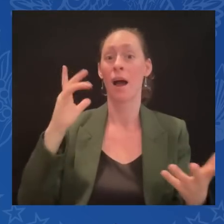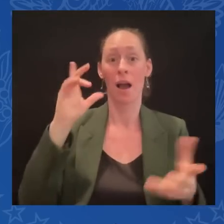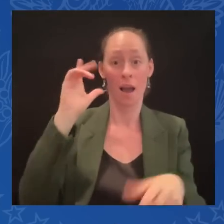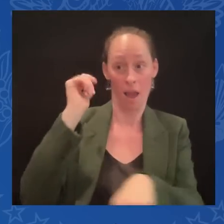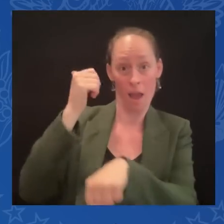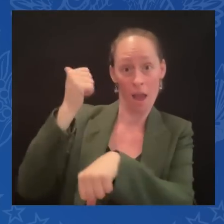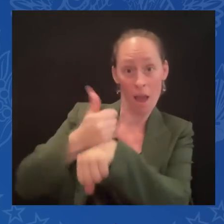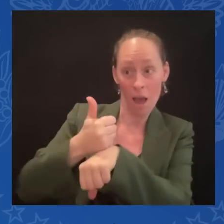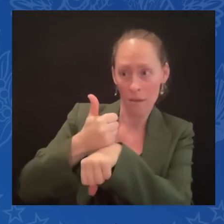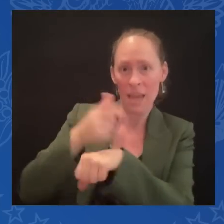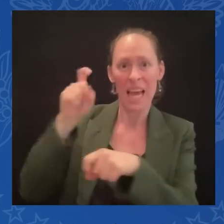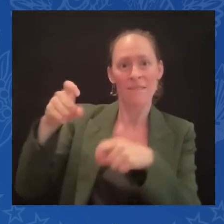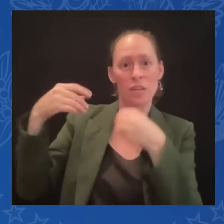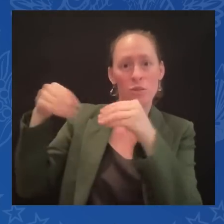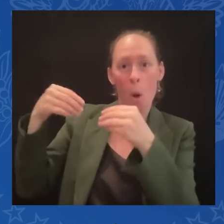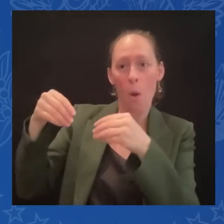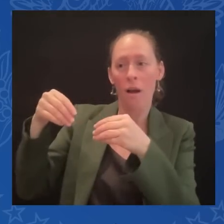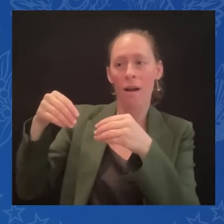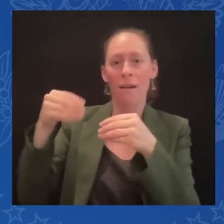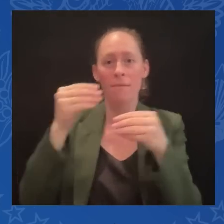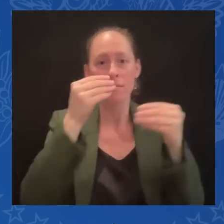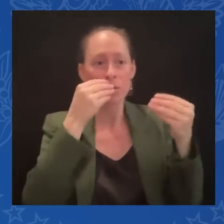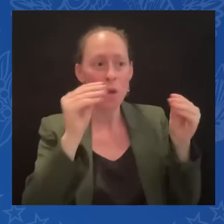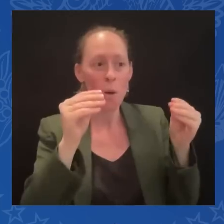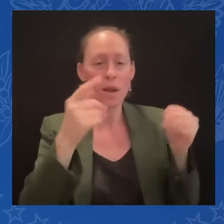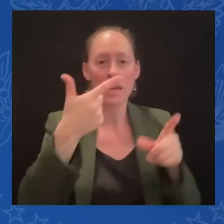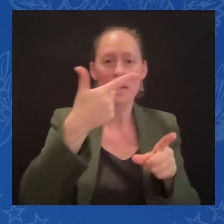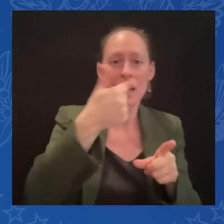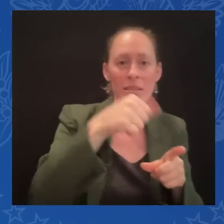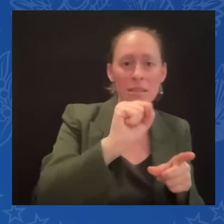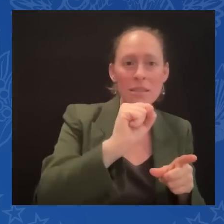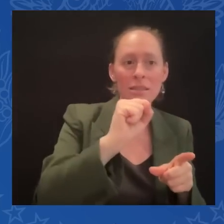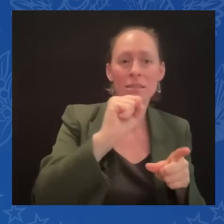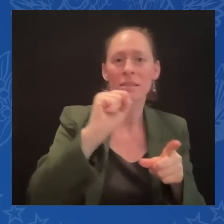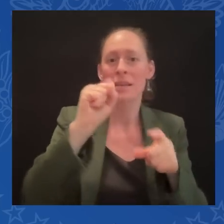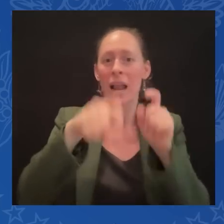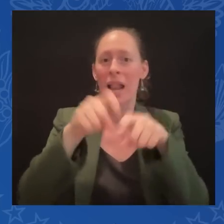And we're also seeing 3,000 jobs -- those 3,000 jobs working in the fabs.